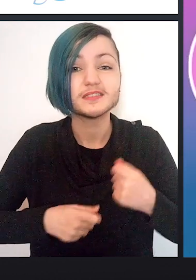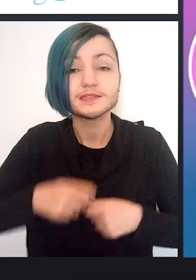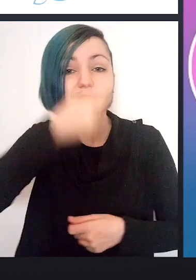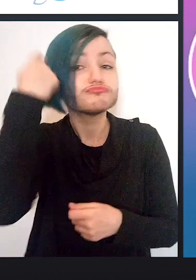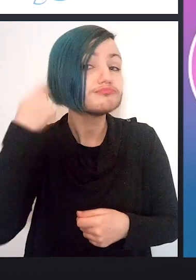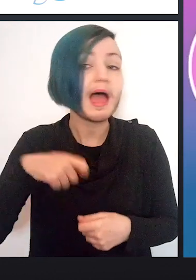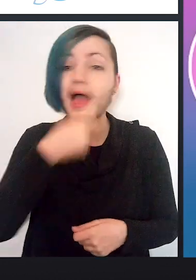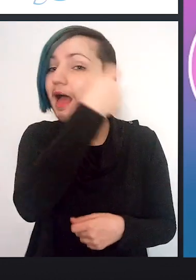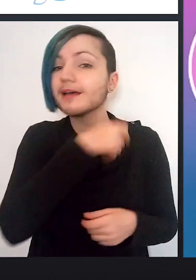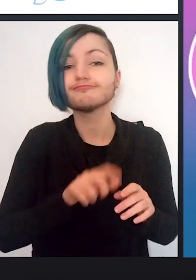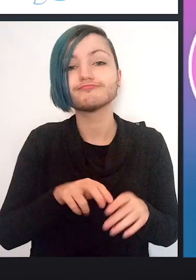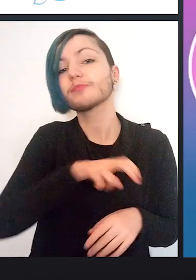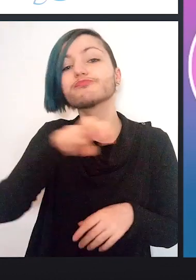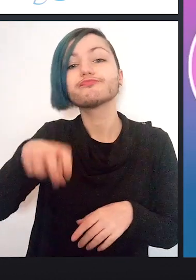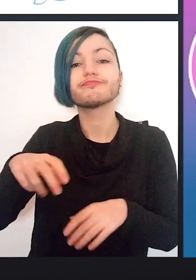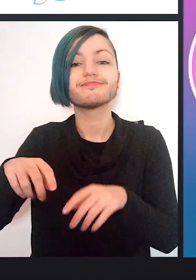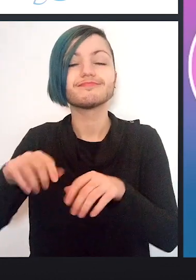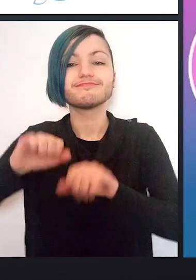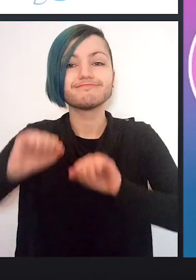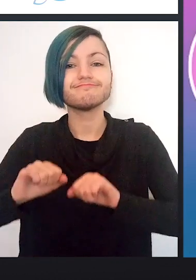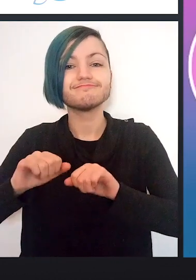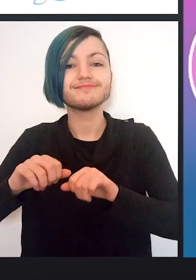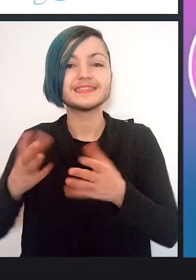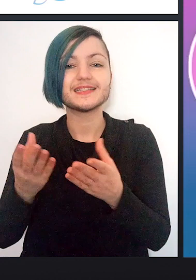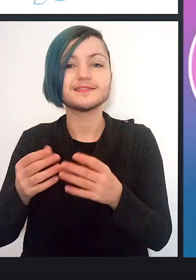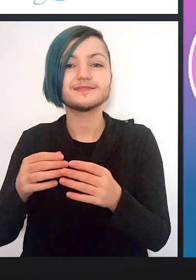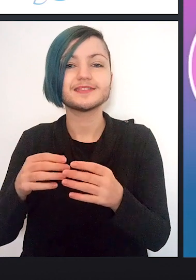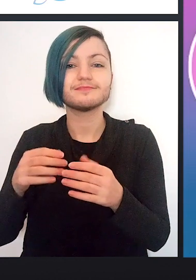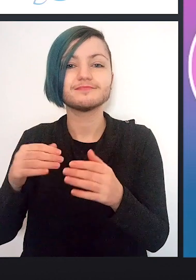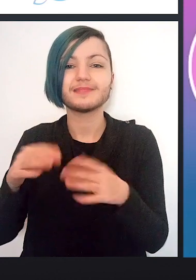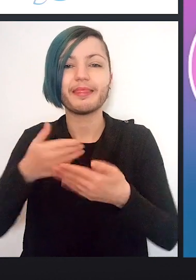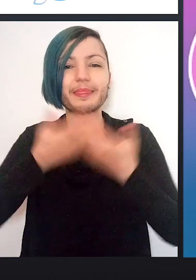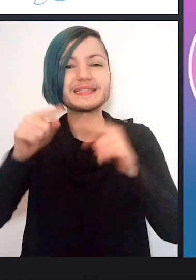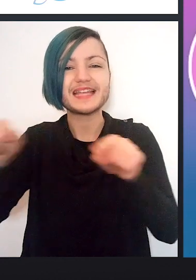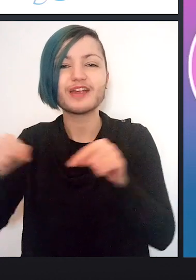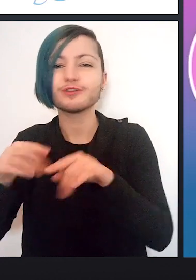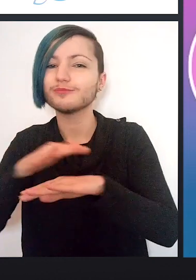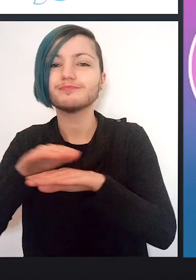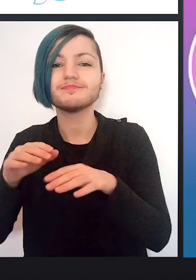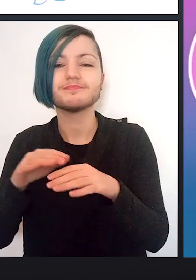doing my hair and going and sitting in the day room and reading rather than laying on my bed.